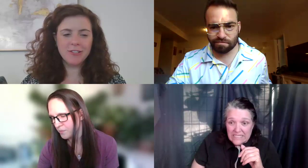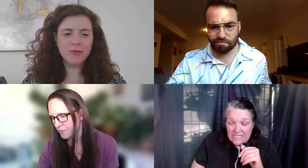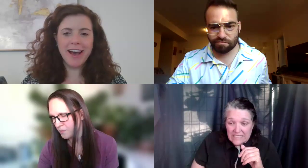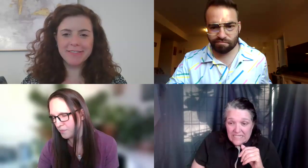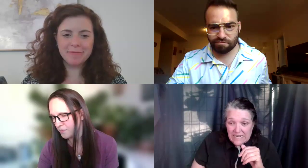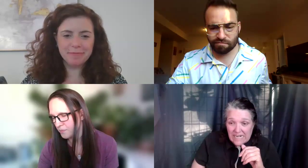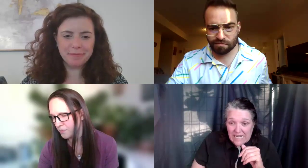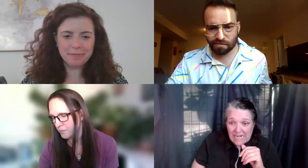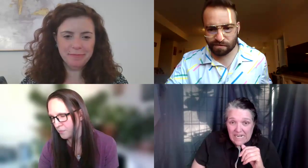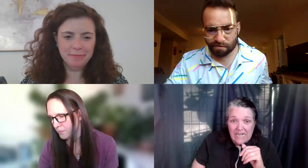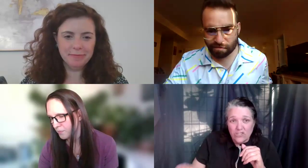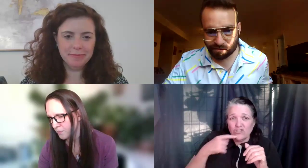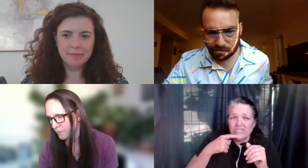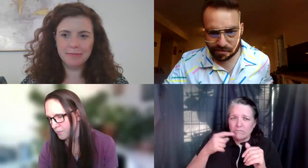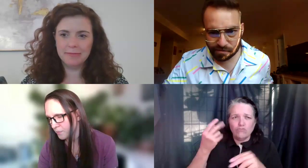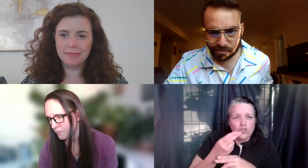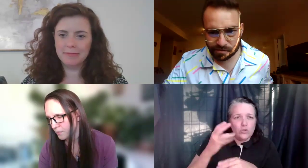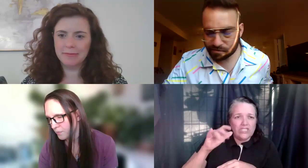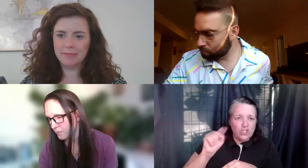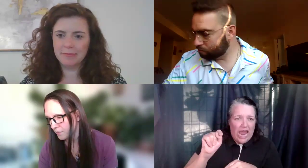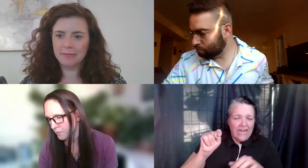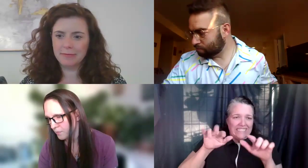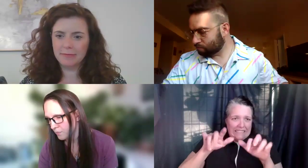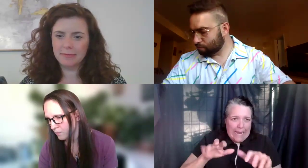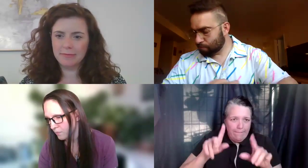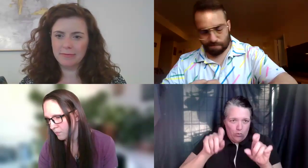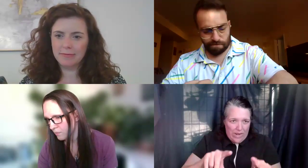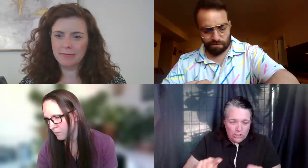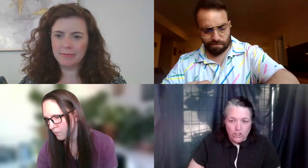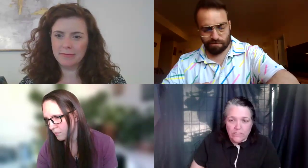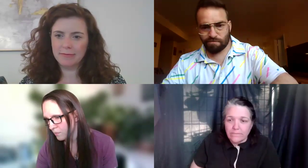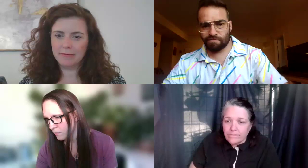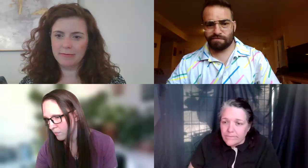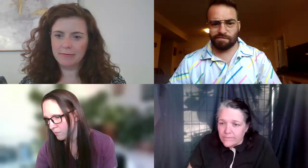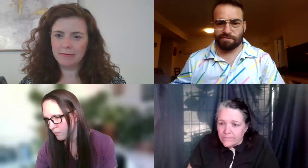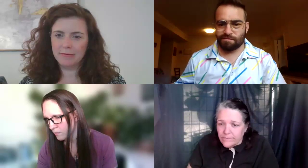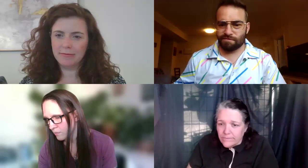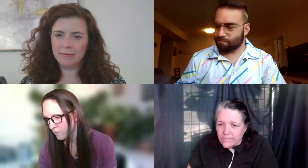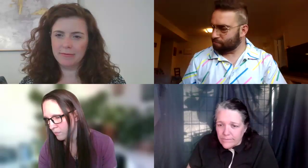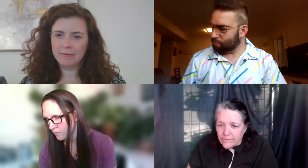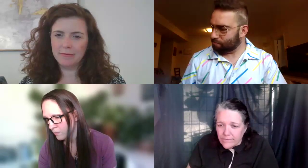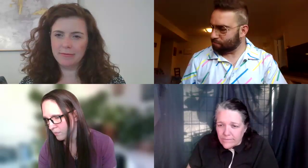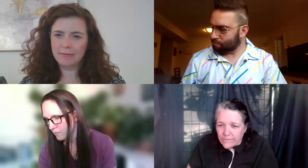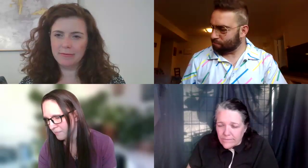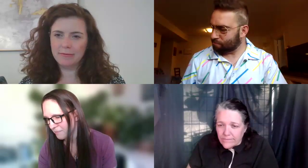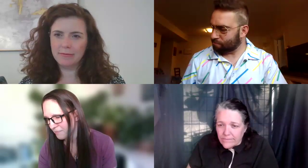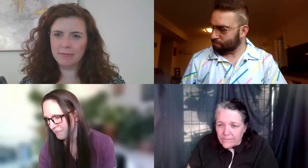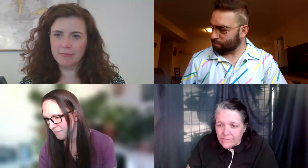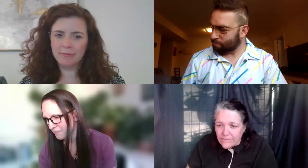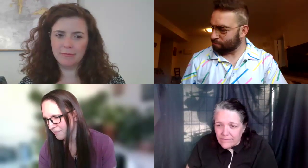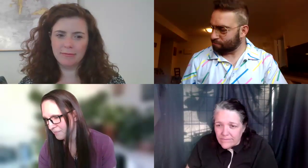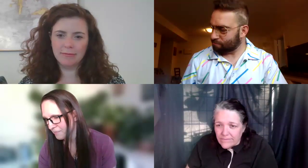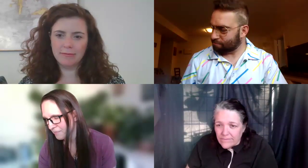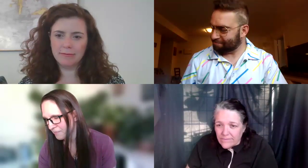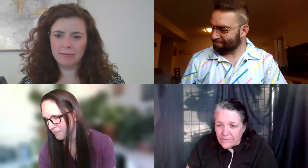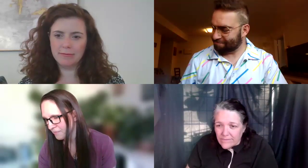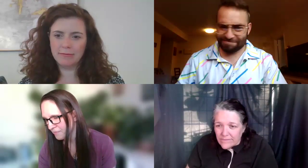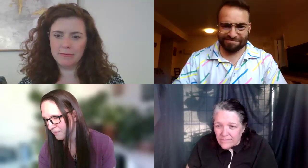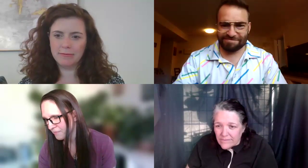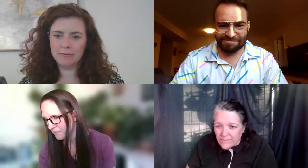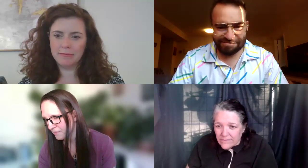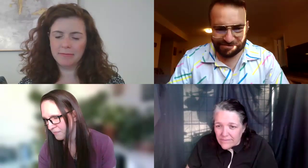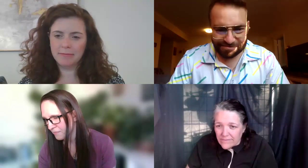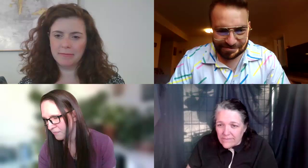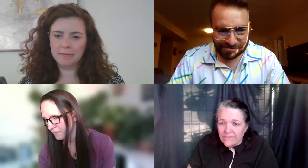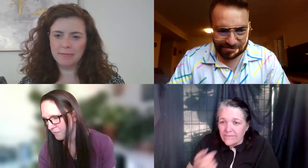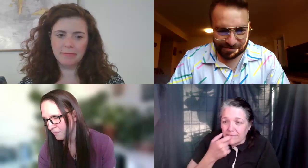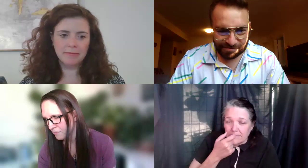Let's do that.